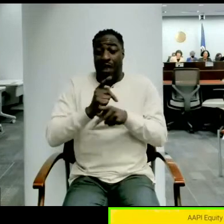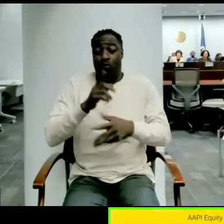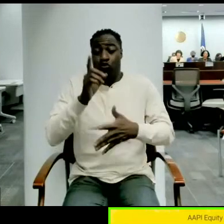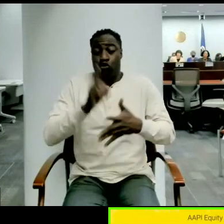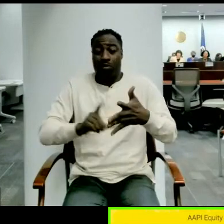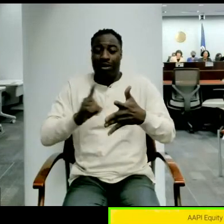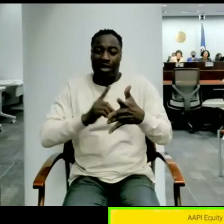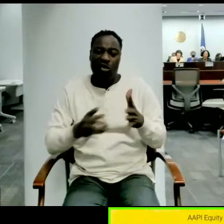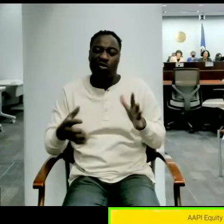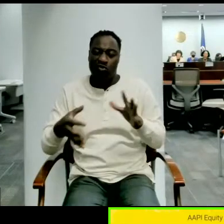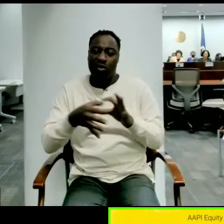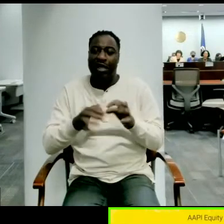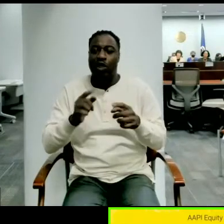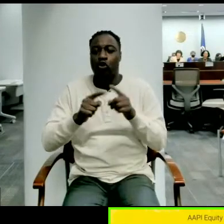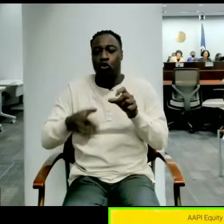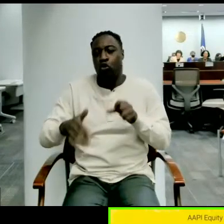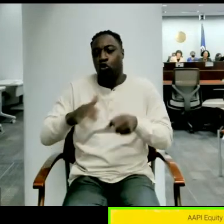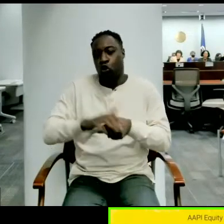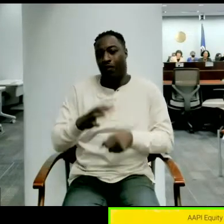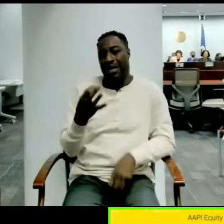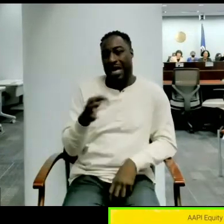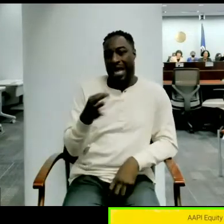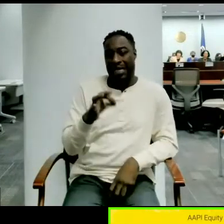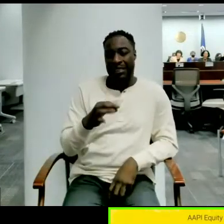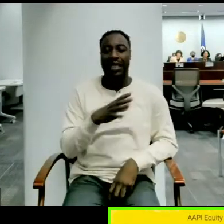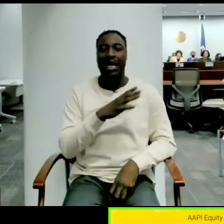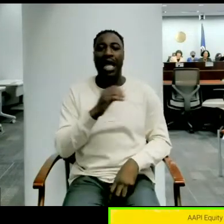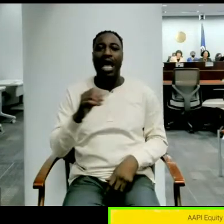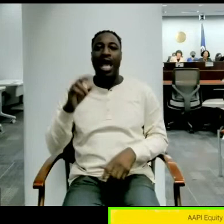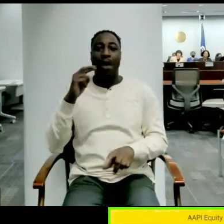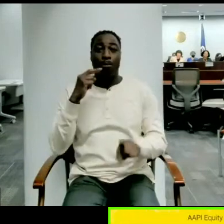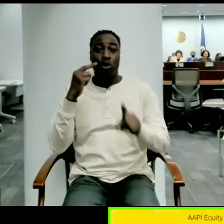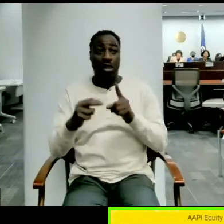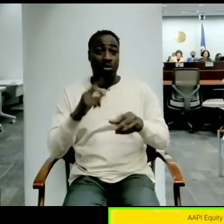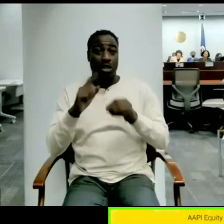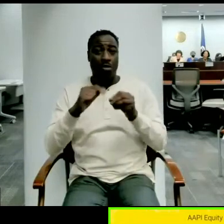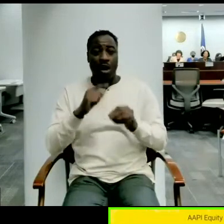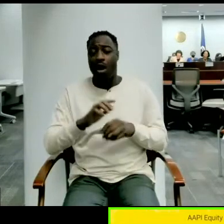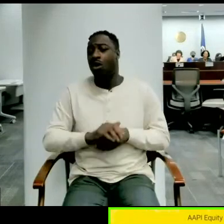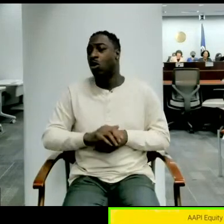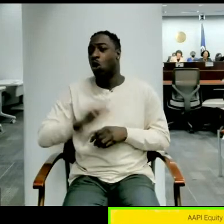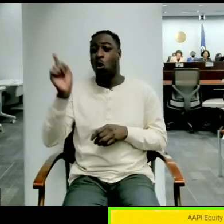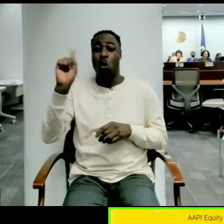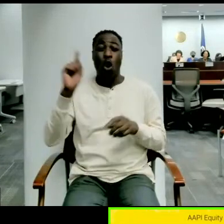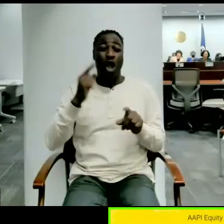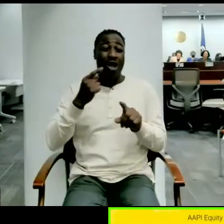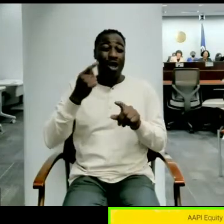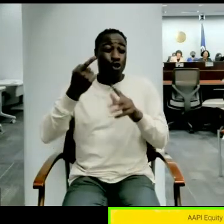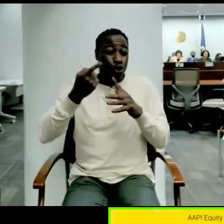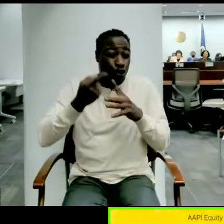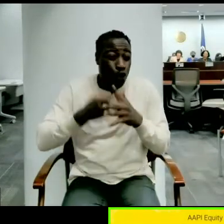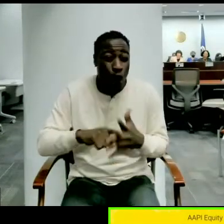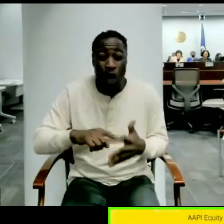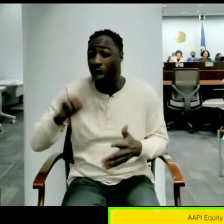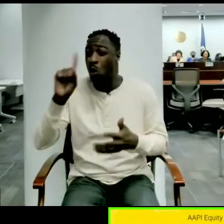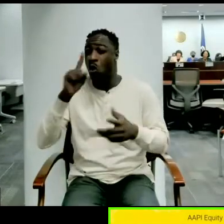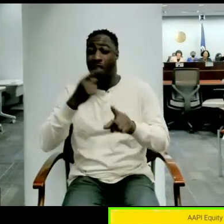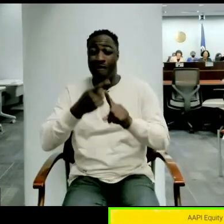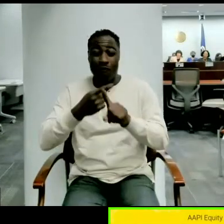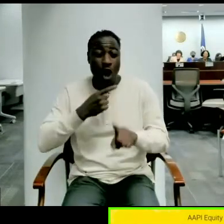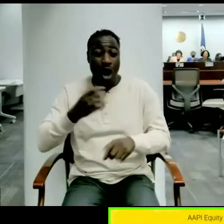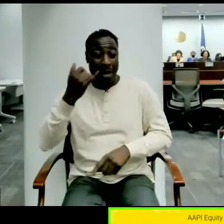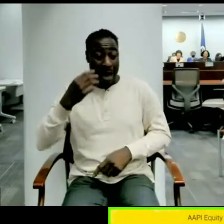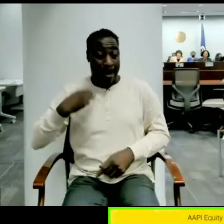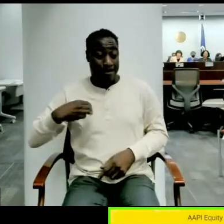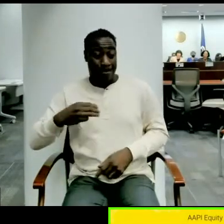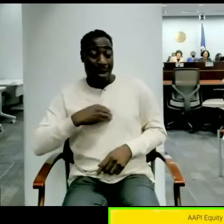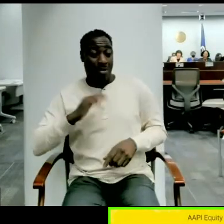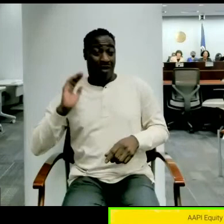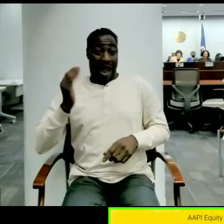COVID-19 and perceptions about its origins and um whether members of our community were